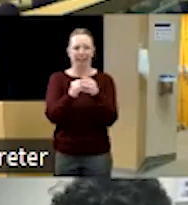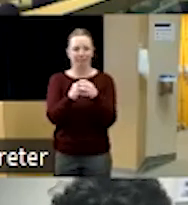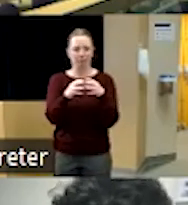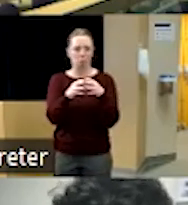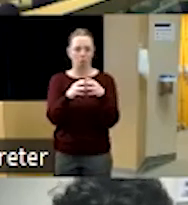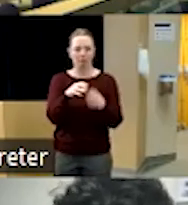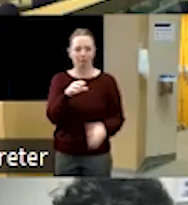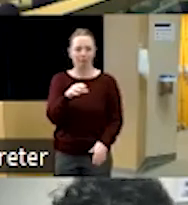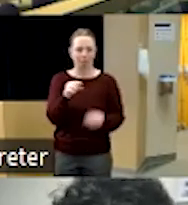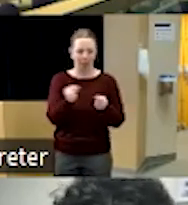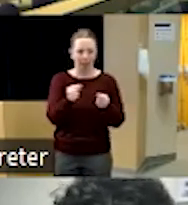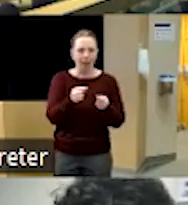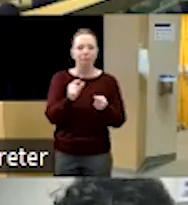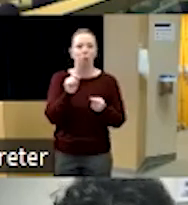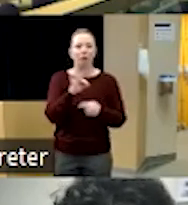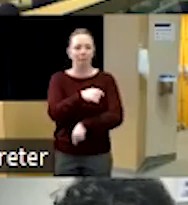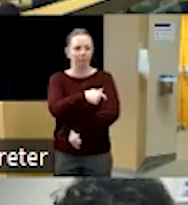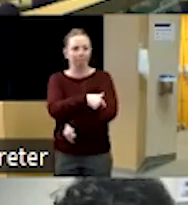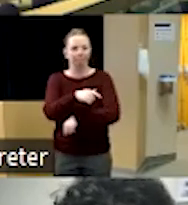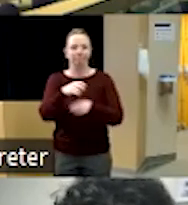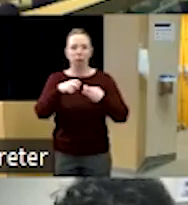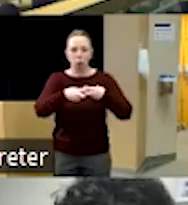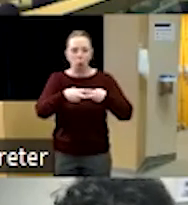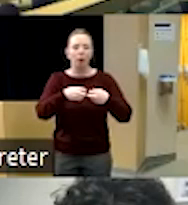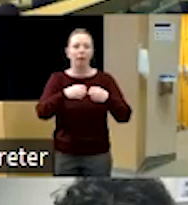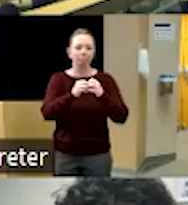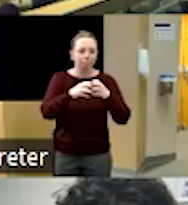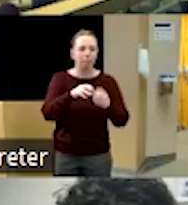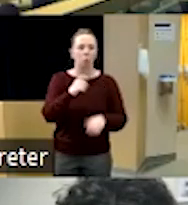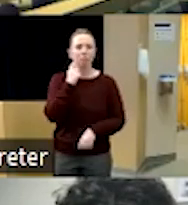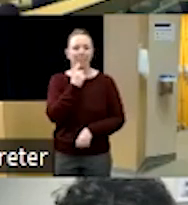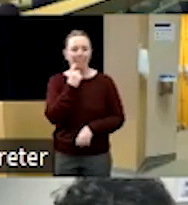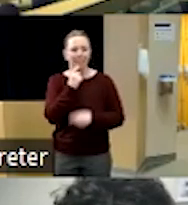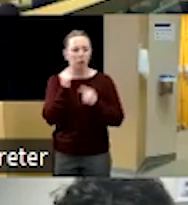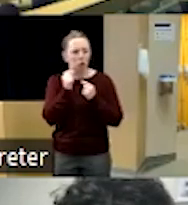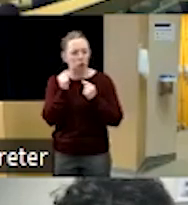whenever you have a joint inflammation or your tooth hurts you have or you had a um you had